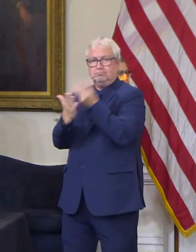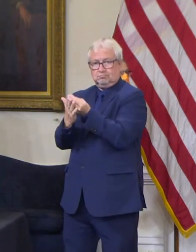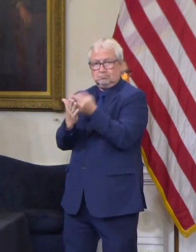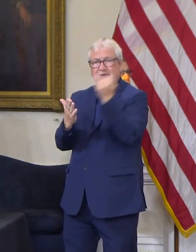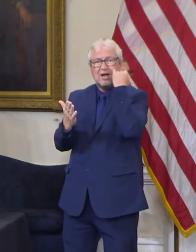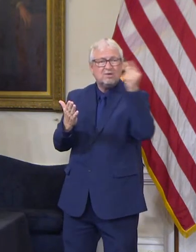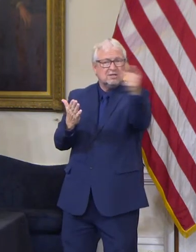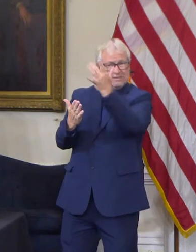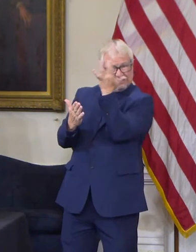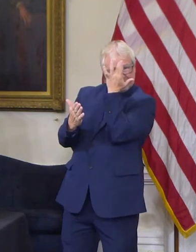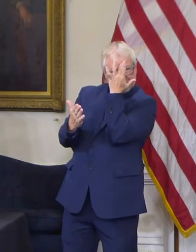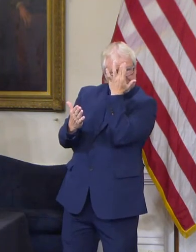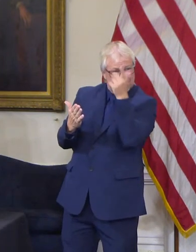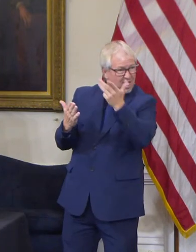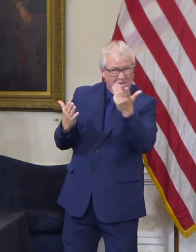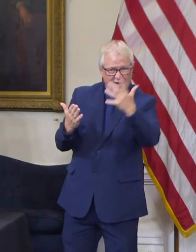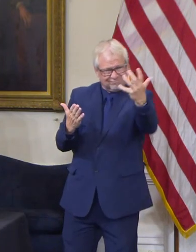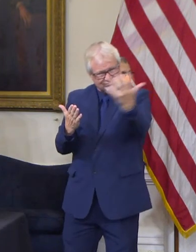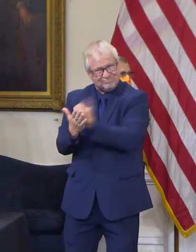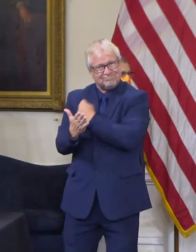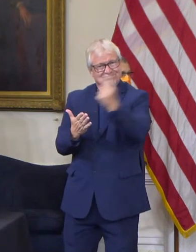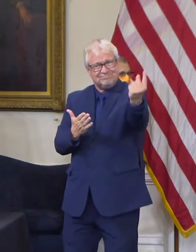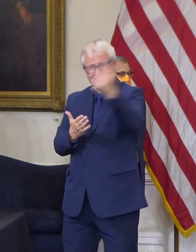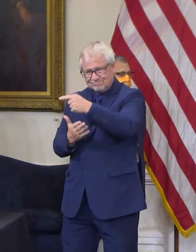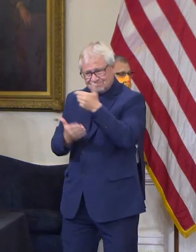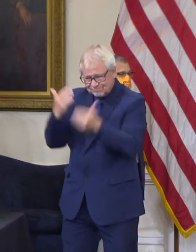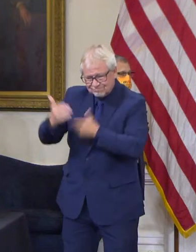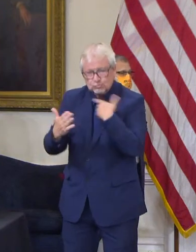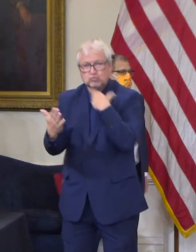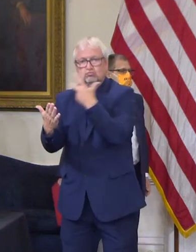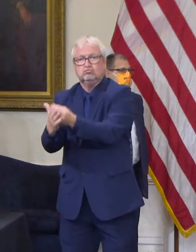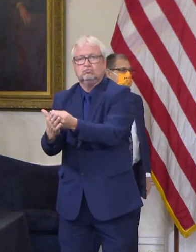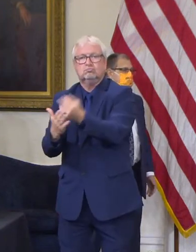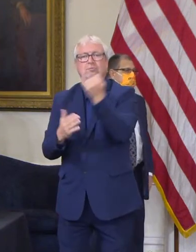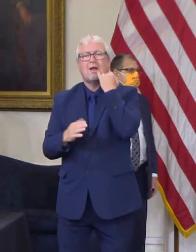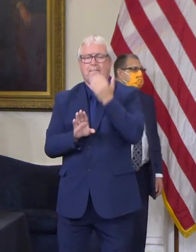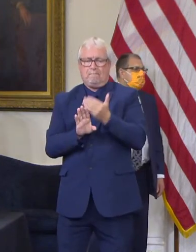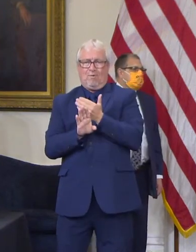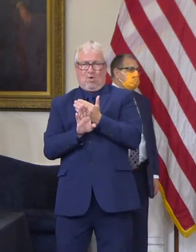do. You should consider doing